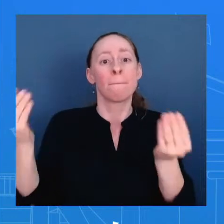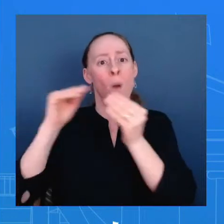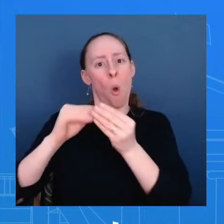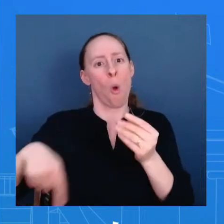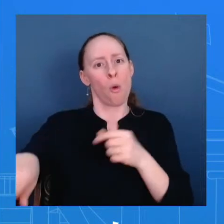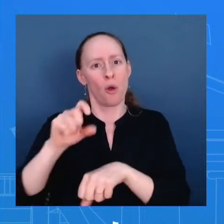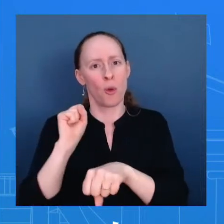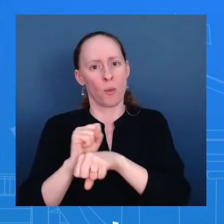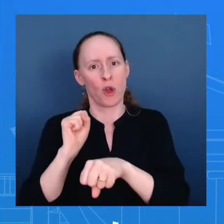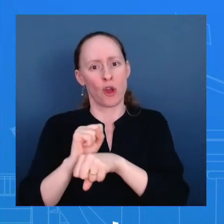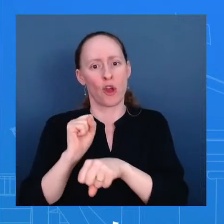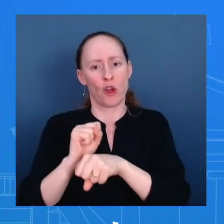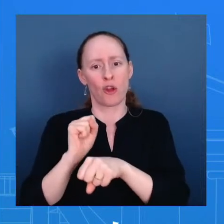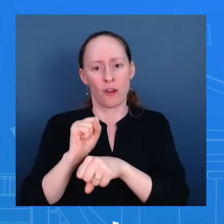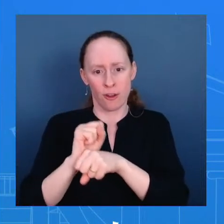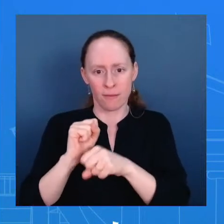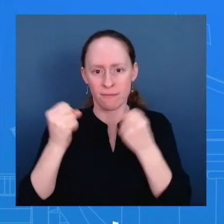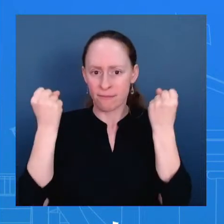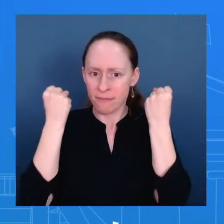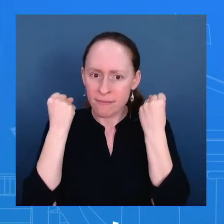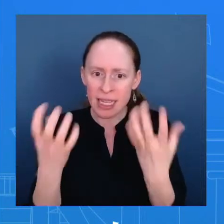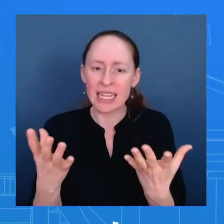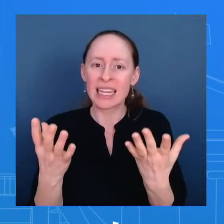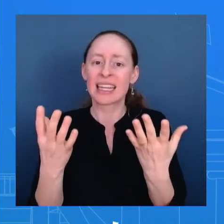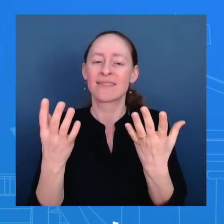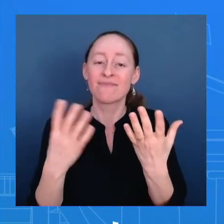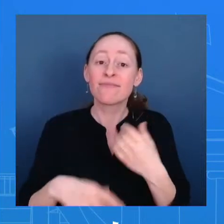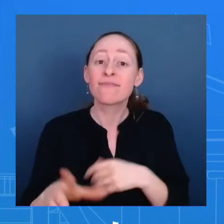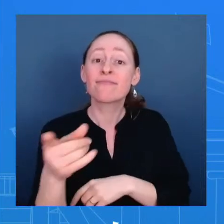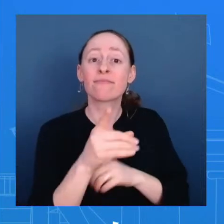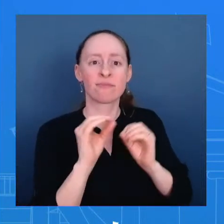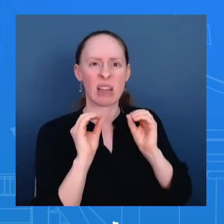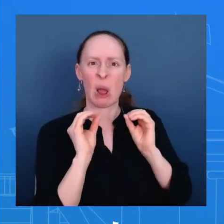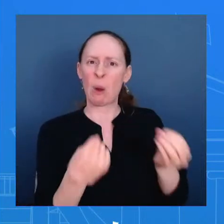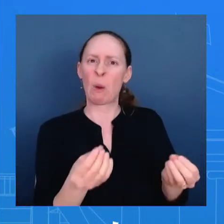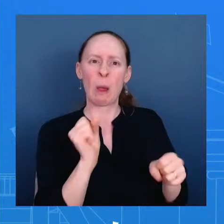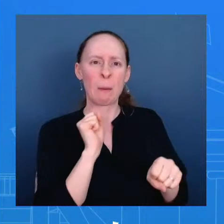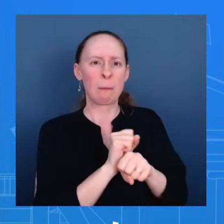And that remains consistently low, as we've seen, across the country -- unemployment under 4 percent